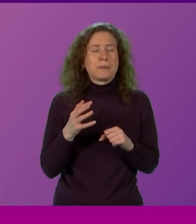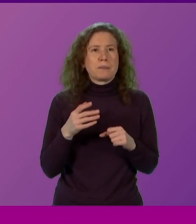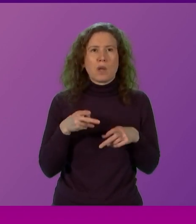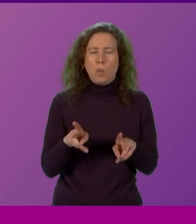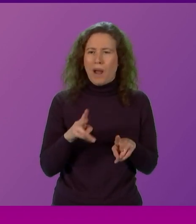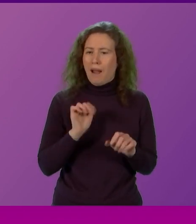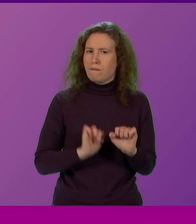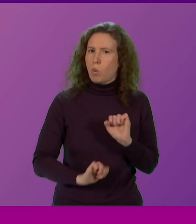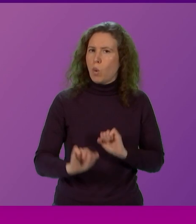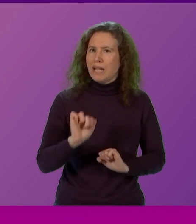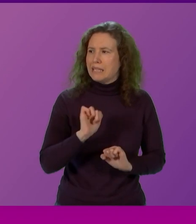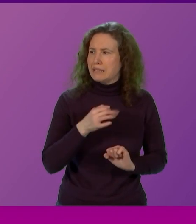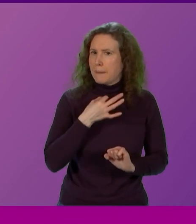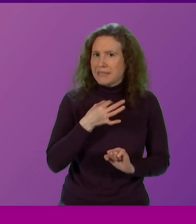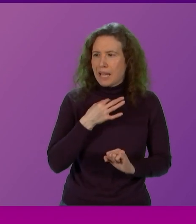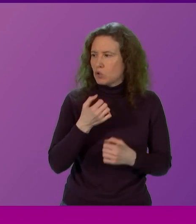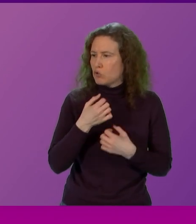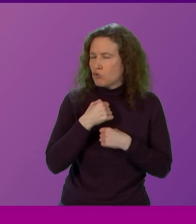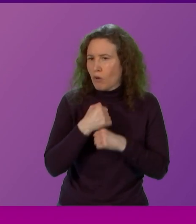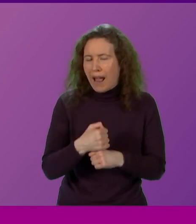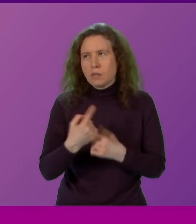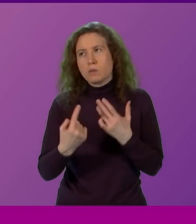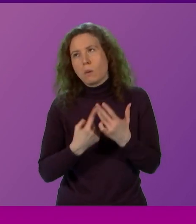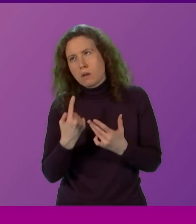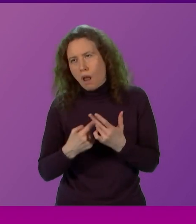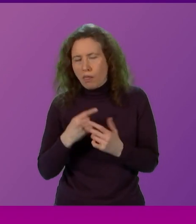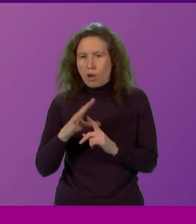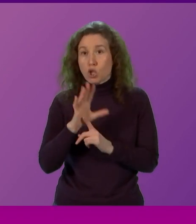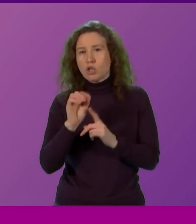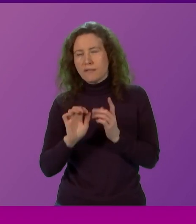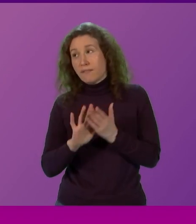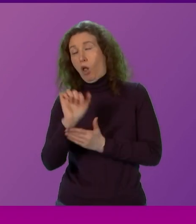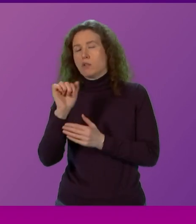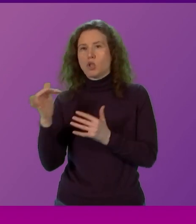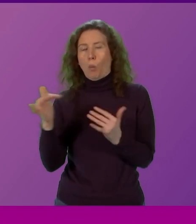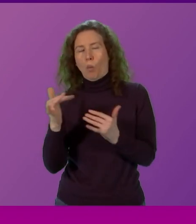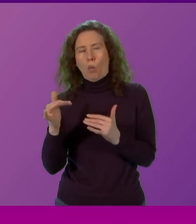any temptation to get dragged into another Conservative culture war.